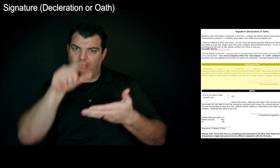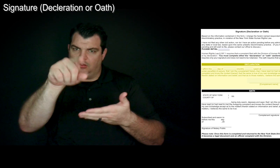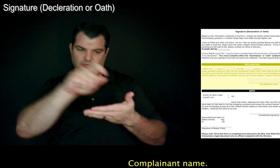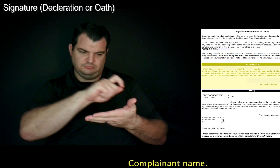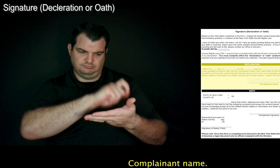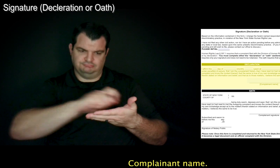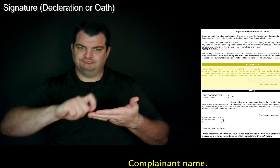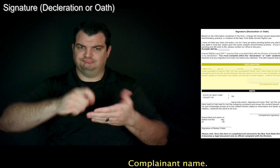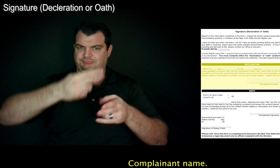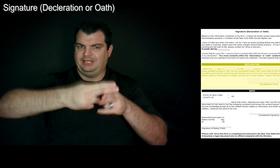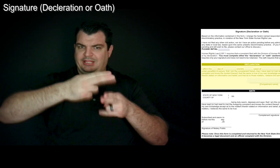Complainant name.